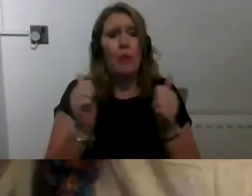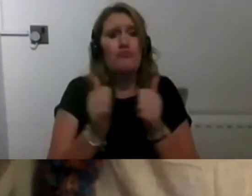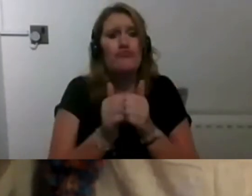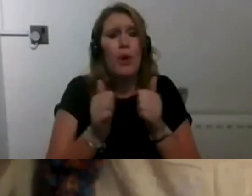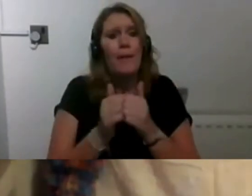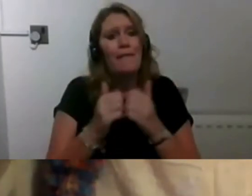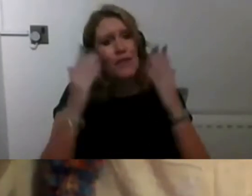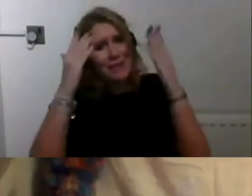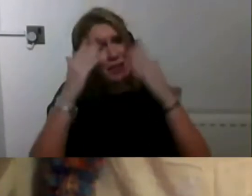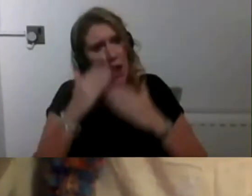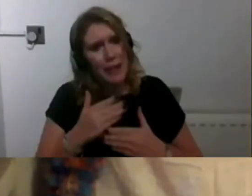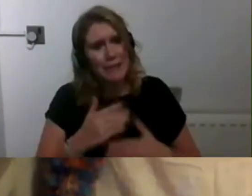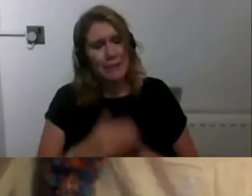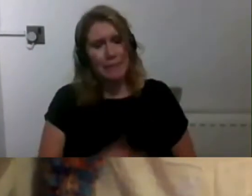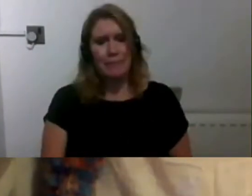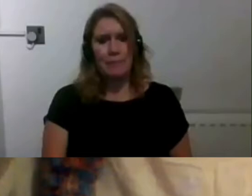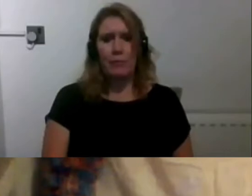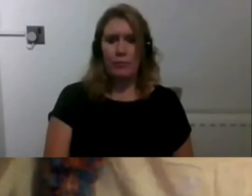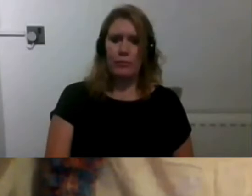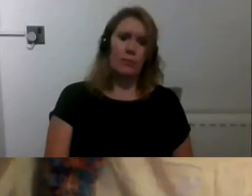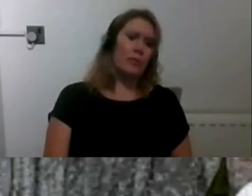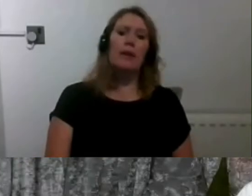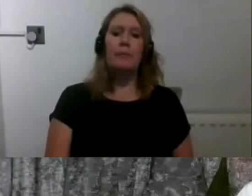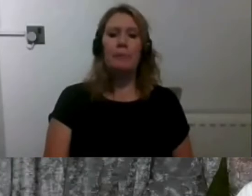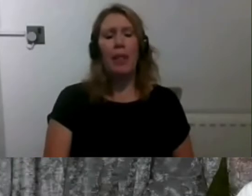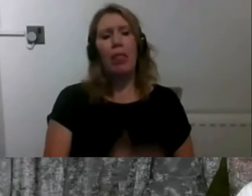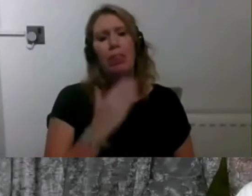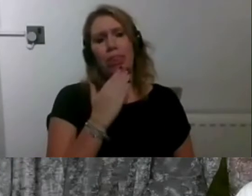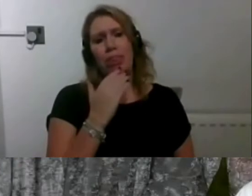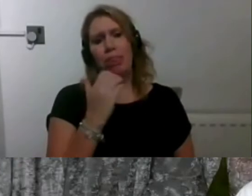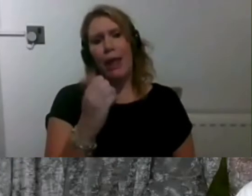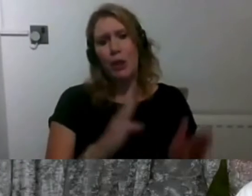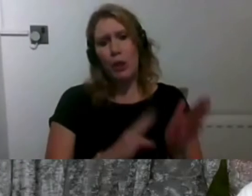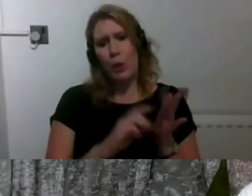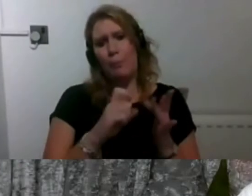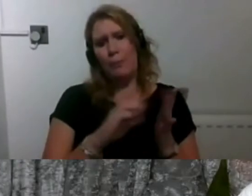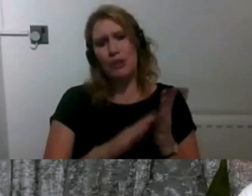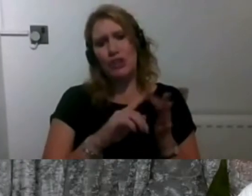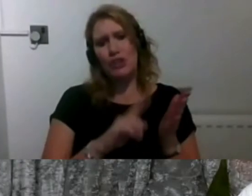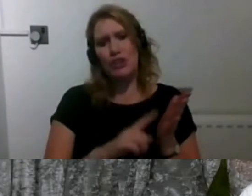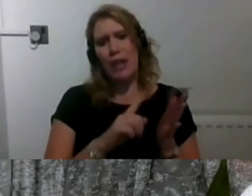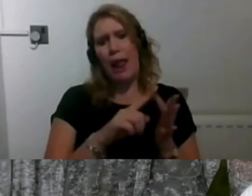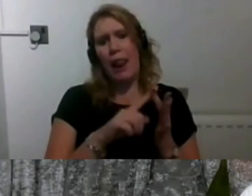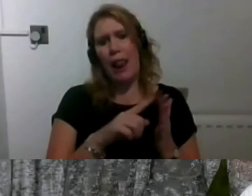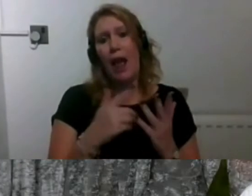Thank you Michelle I certainly enjoyed that, it's just such a privilege